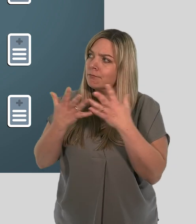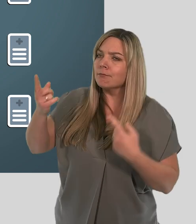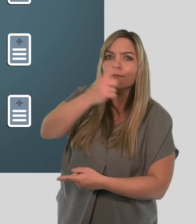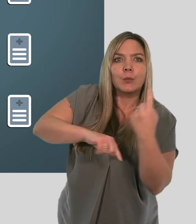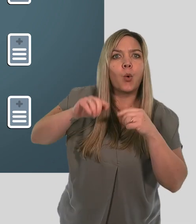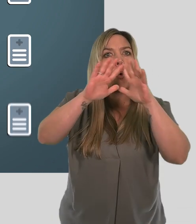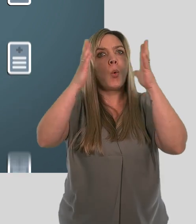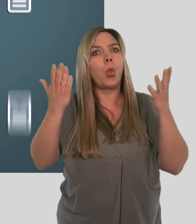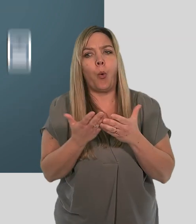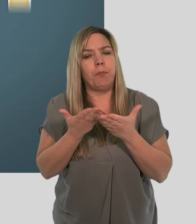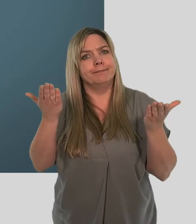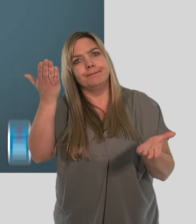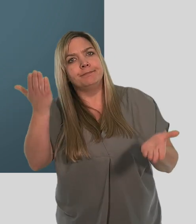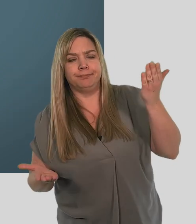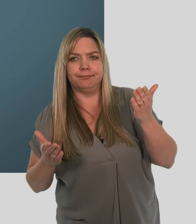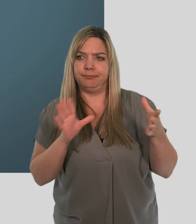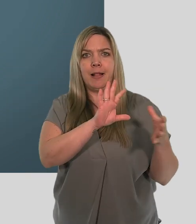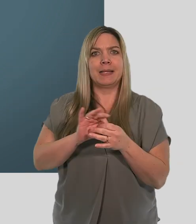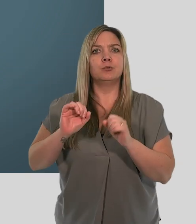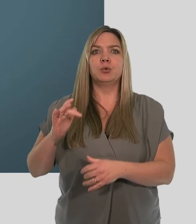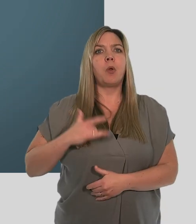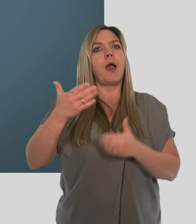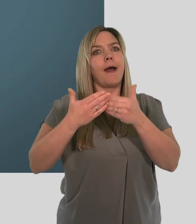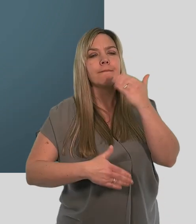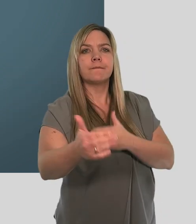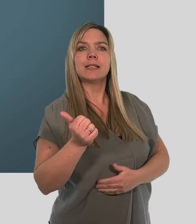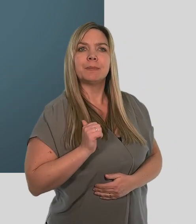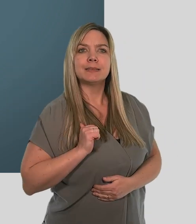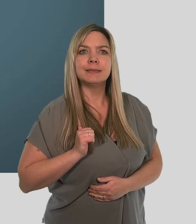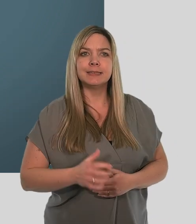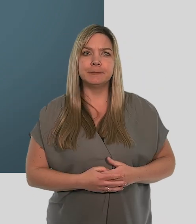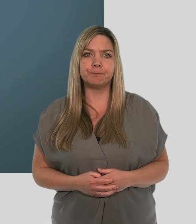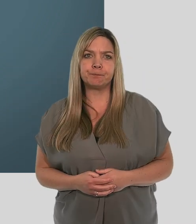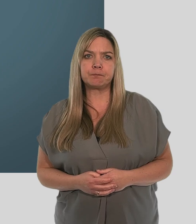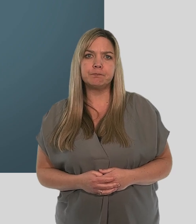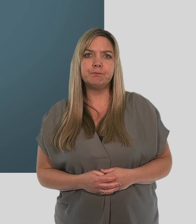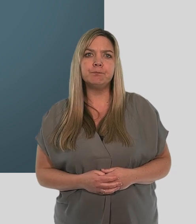Most of the gains in global life expectancy between 2000 and 2019